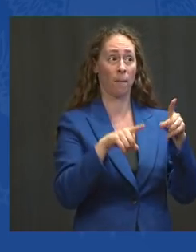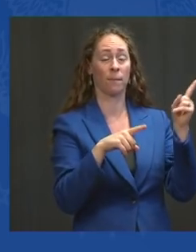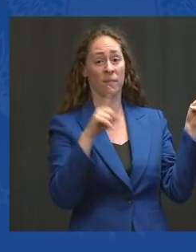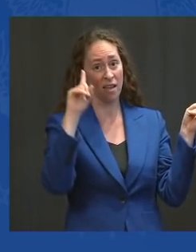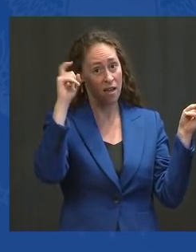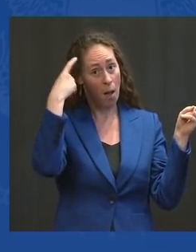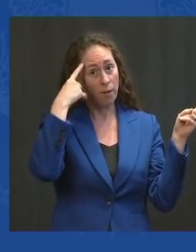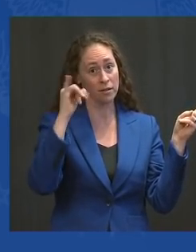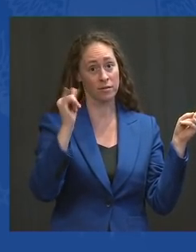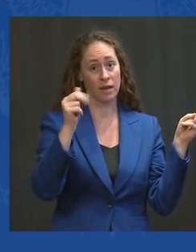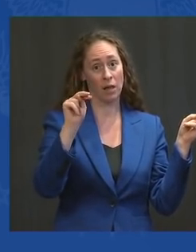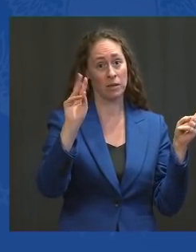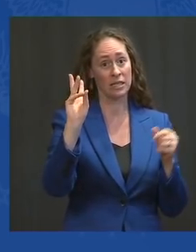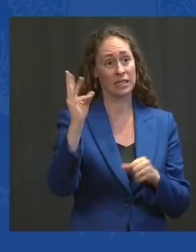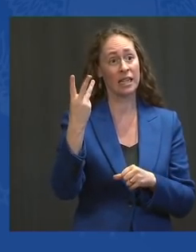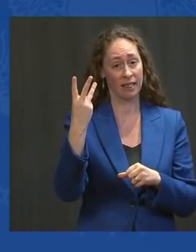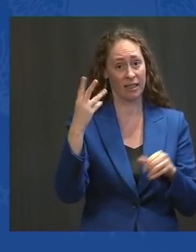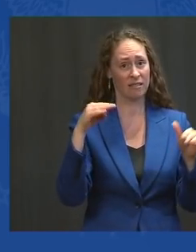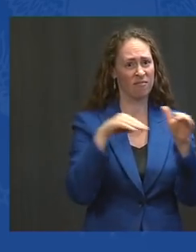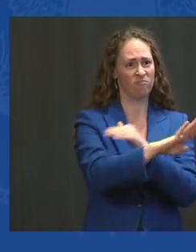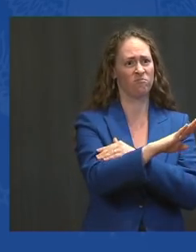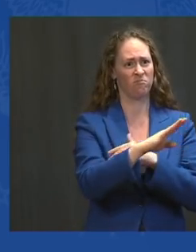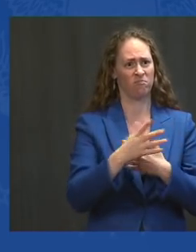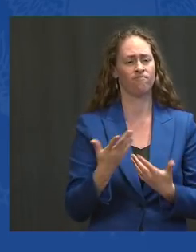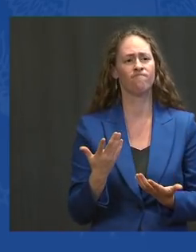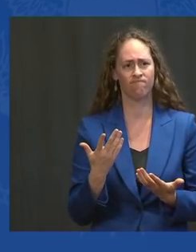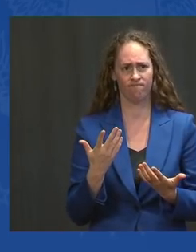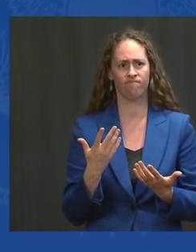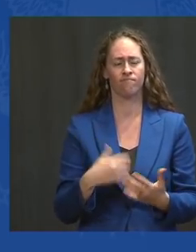I just got back from Europe, speaking to the G7 and to NATO.